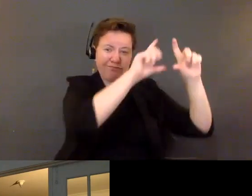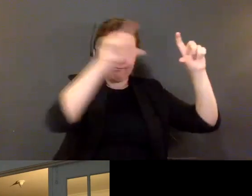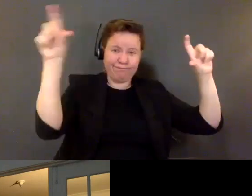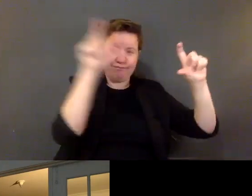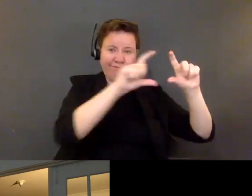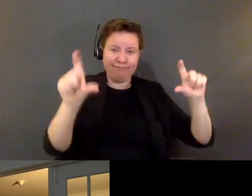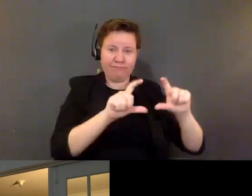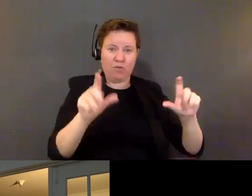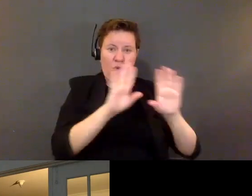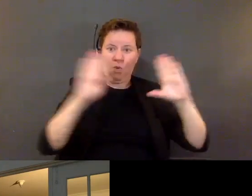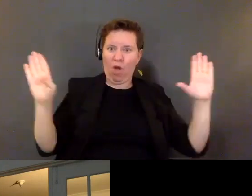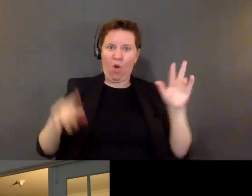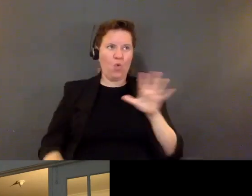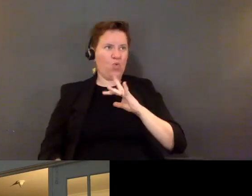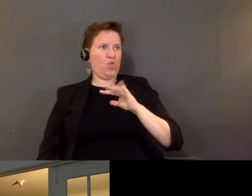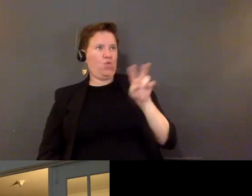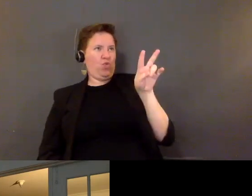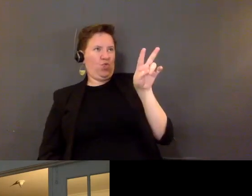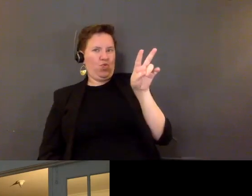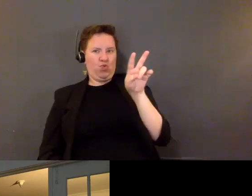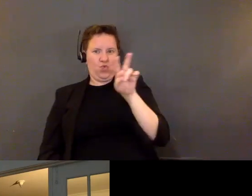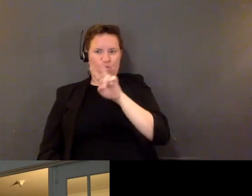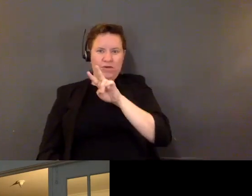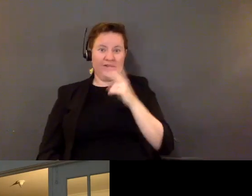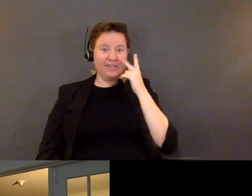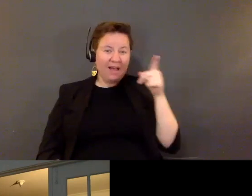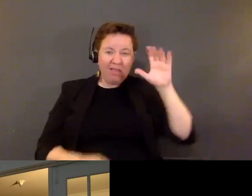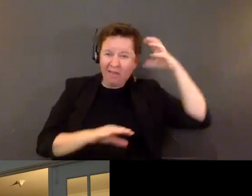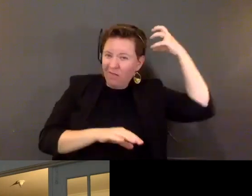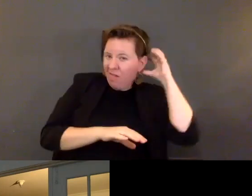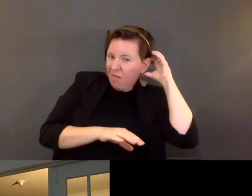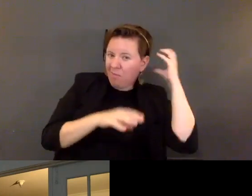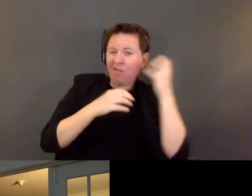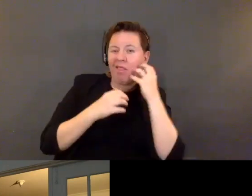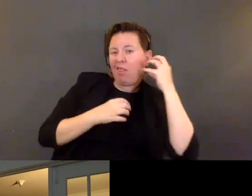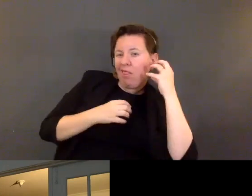i couldn't help showing off see that lump sticking out of his jaw the mandible was